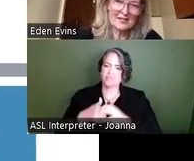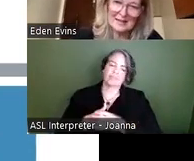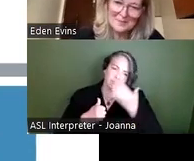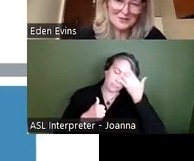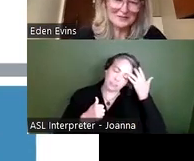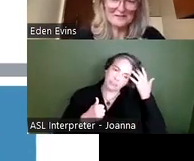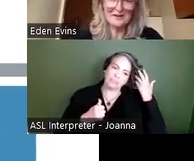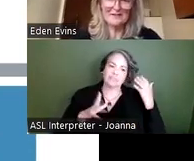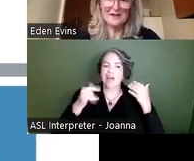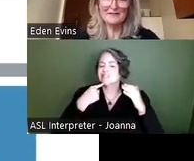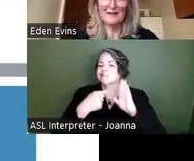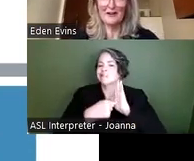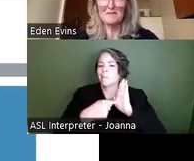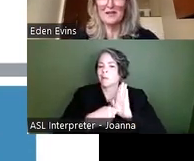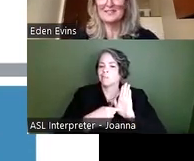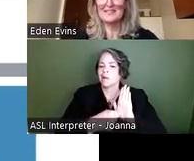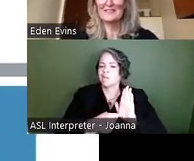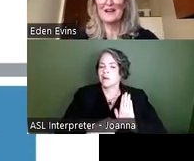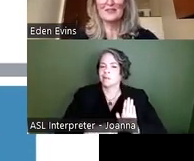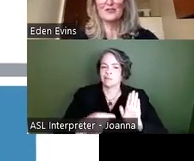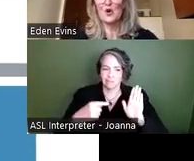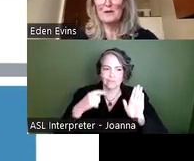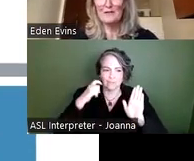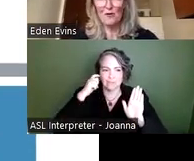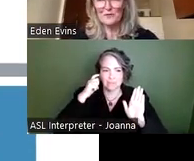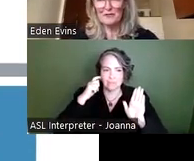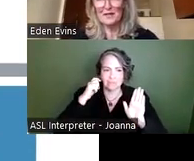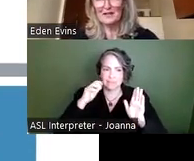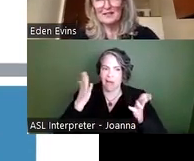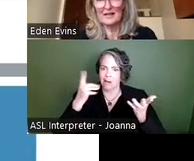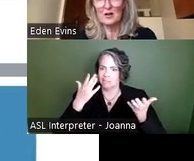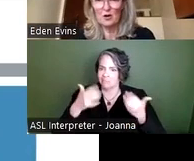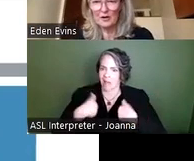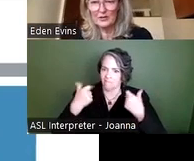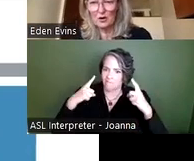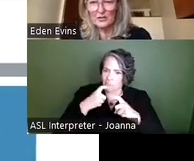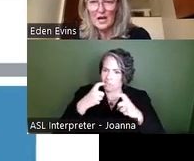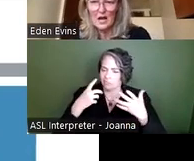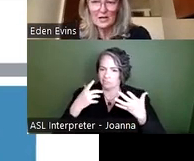examples of a complexity, right? There's so many forms of complexity in co-occurring disorders,